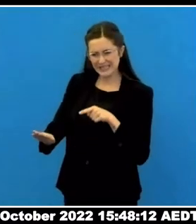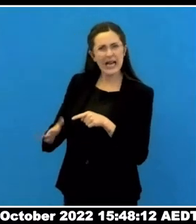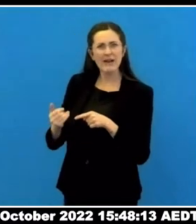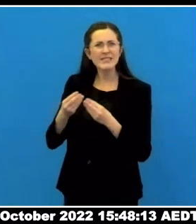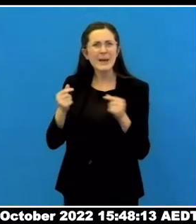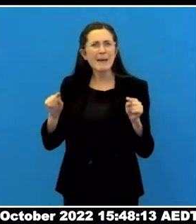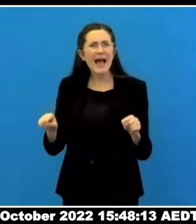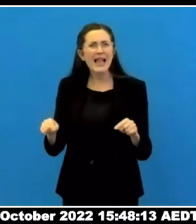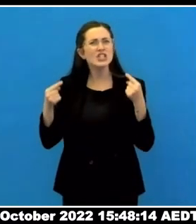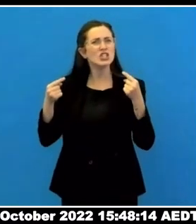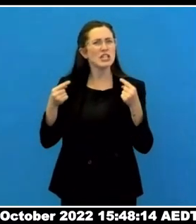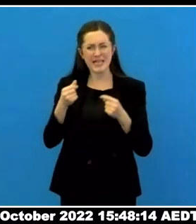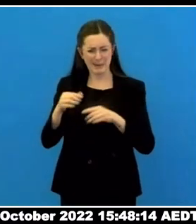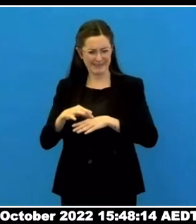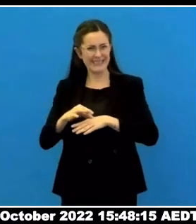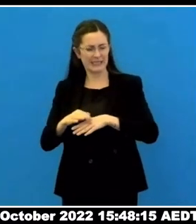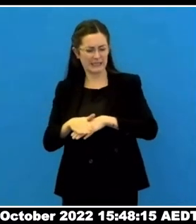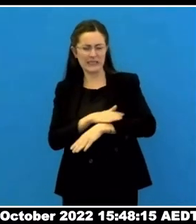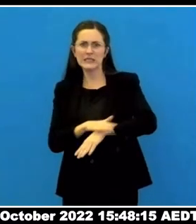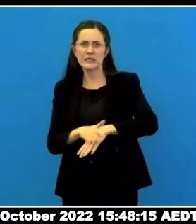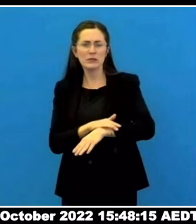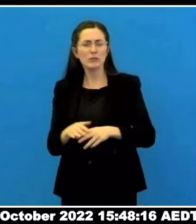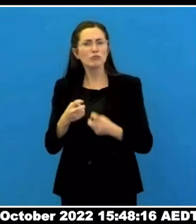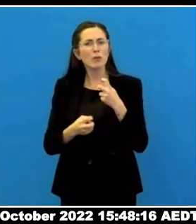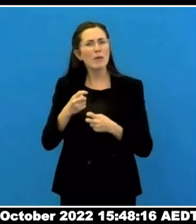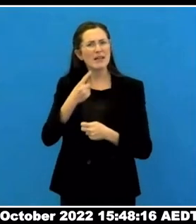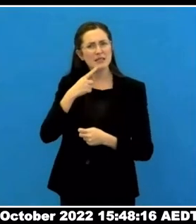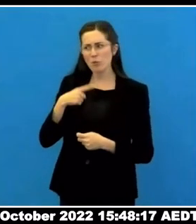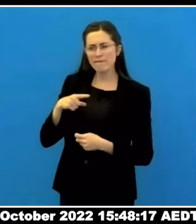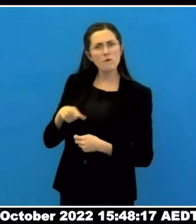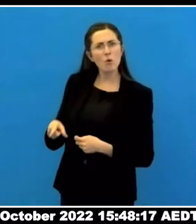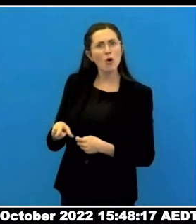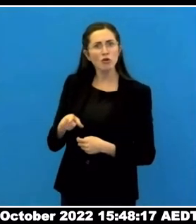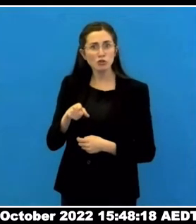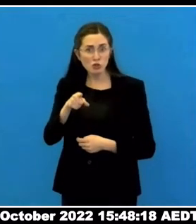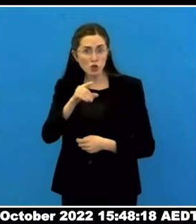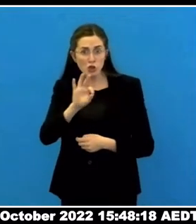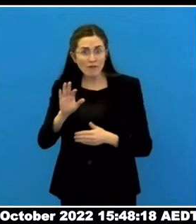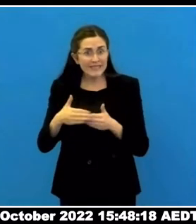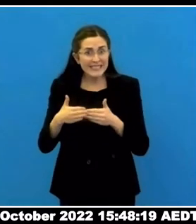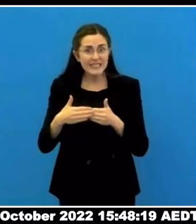allergic, skin allergy and that skin allergy, why it's not become better. Do you use any product?